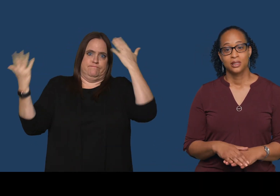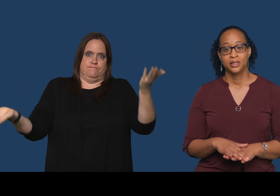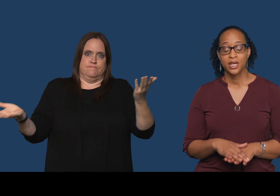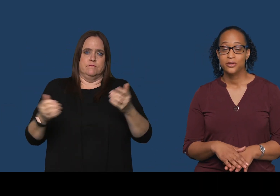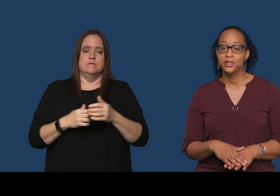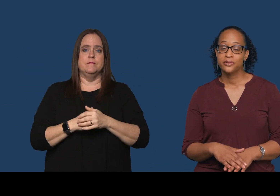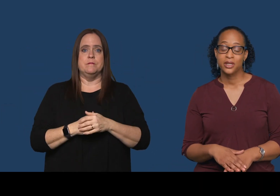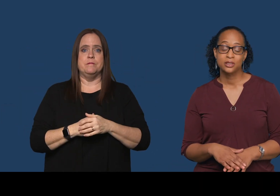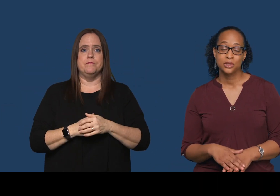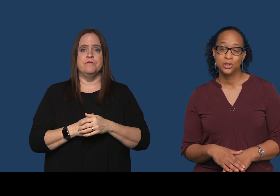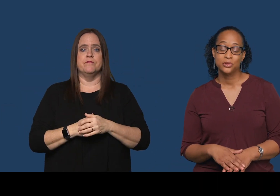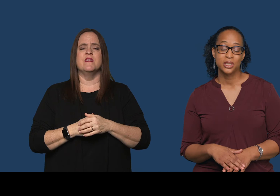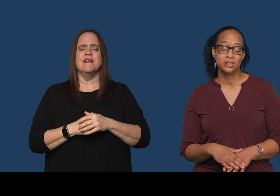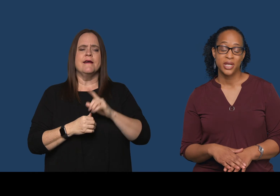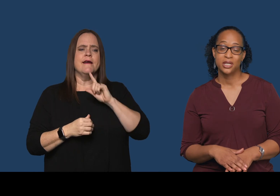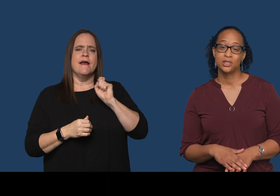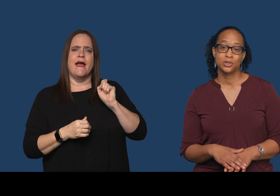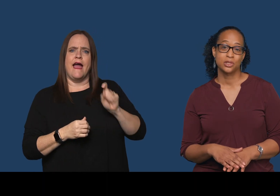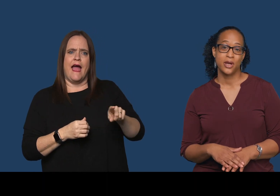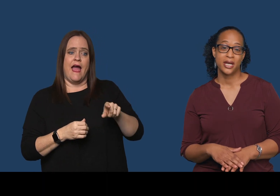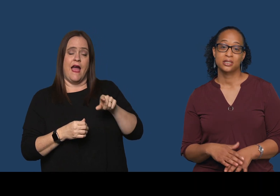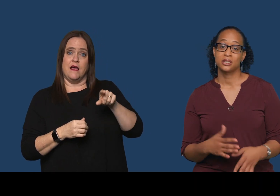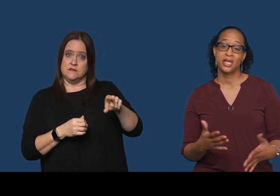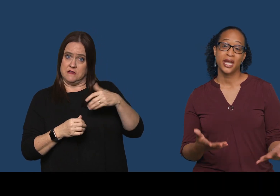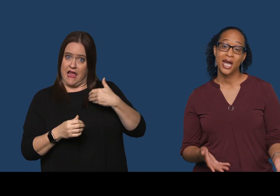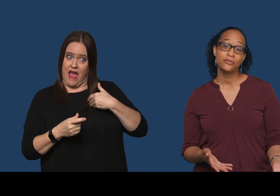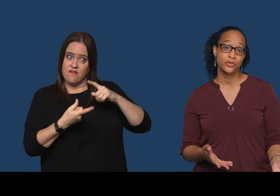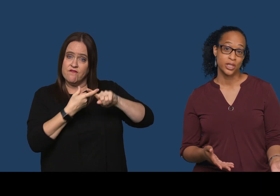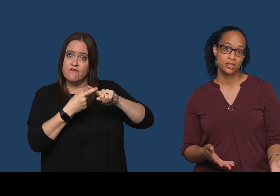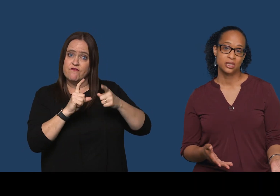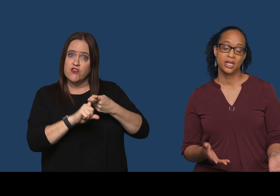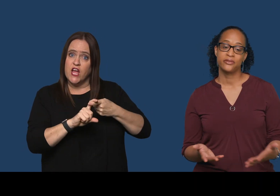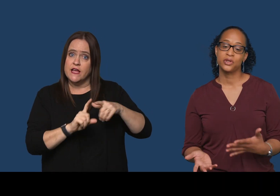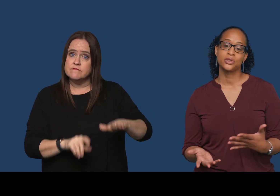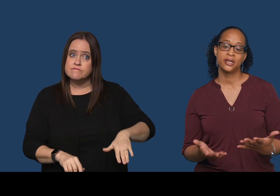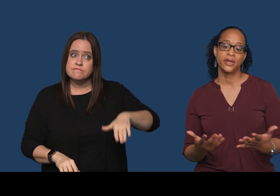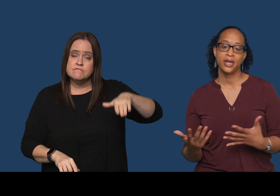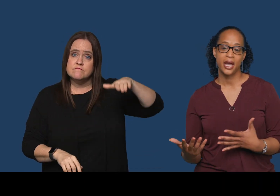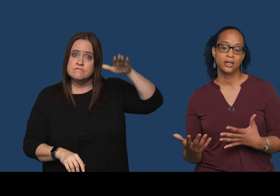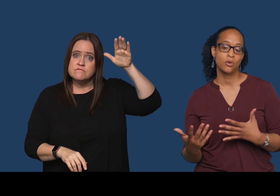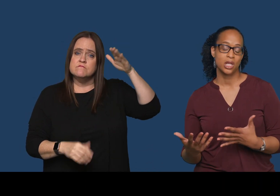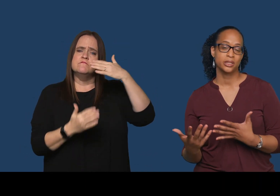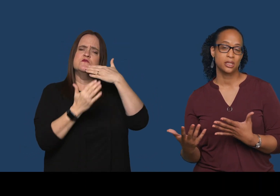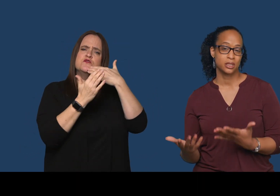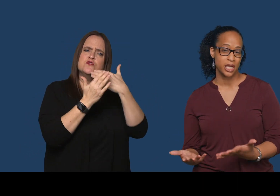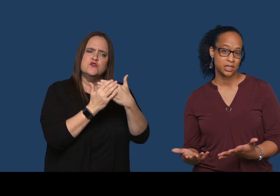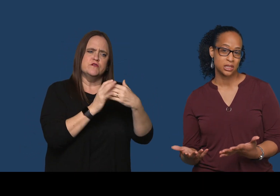Another good thing to do is making sure you ask that they have friends. That they feel like they had quality connections.